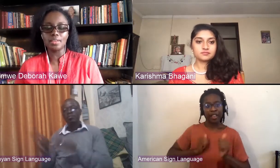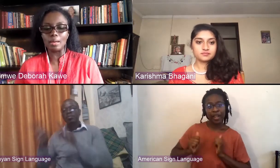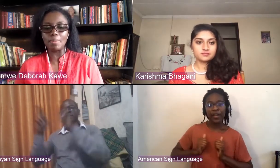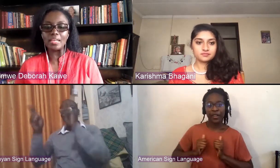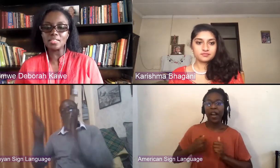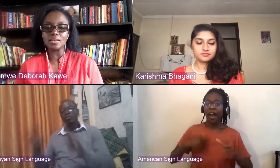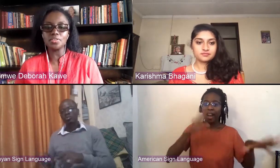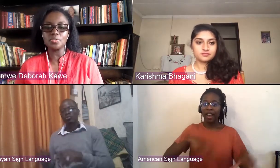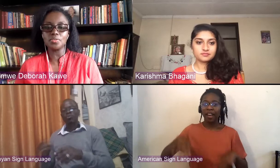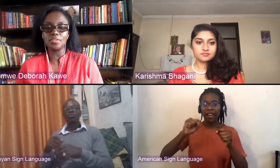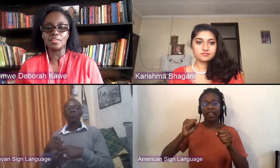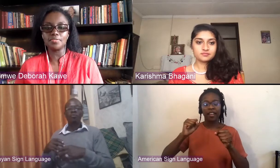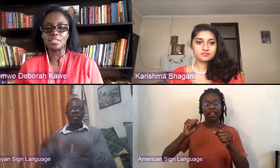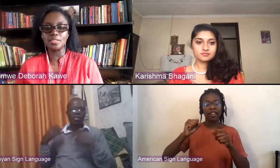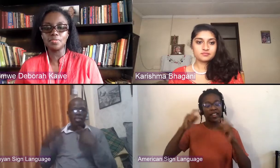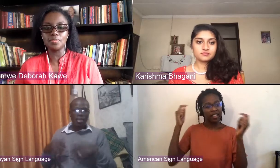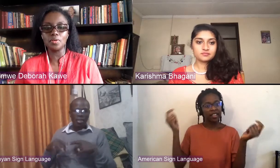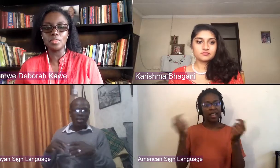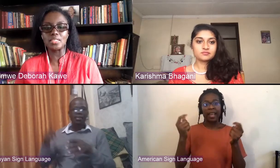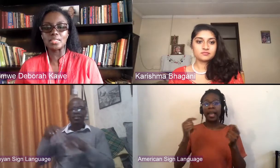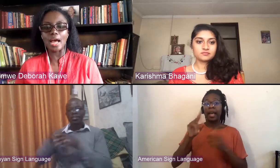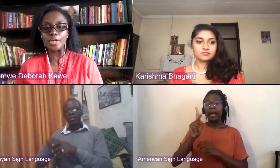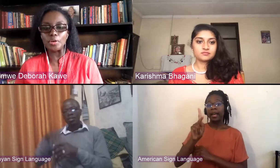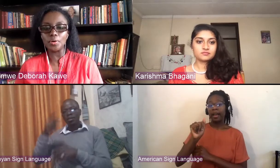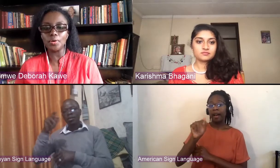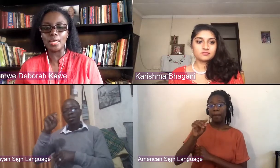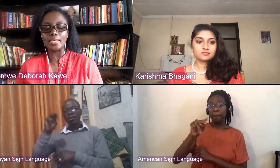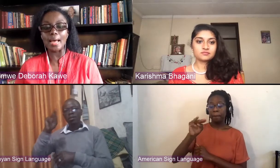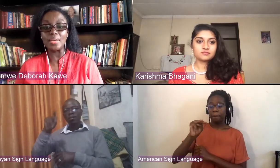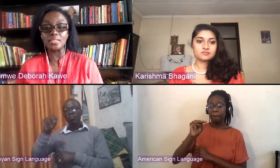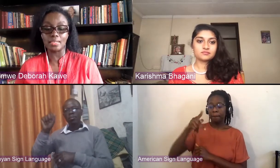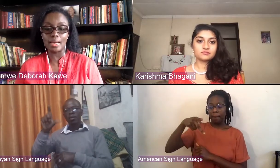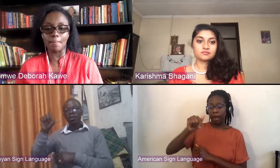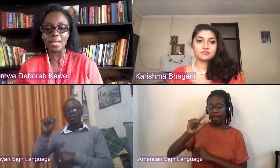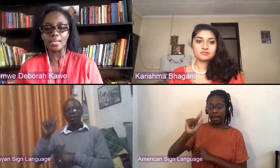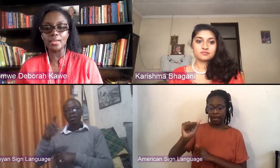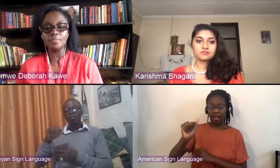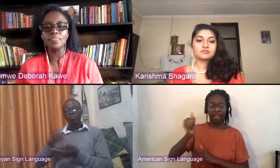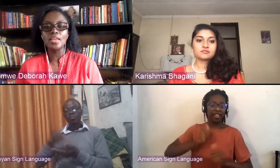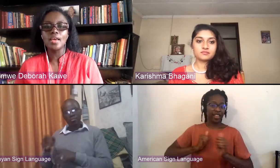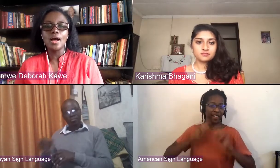the Kampala International Theater Festival that is annual and happens in Kampala.